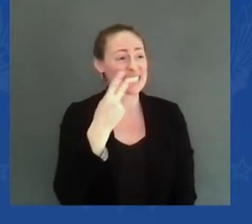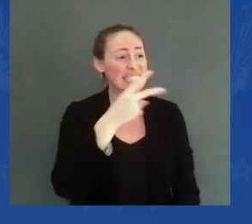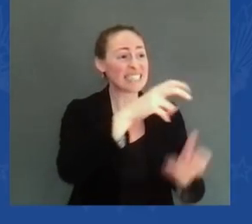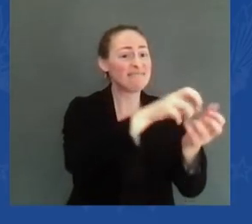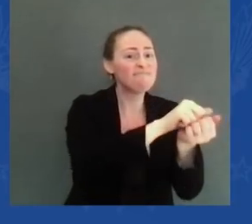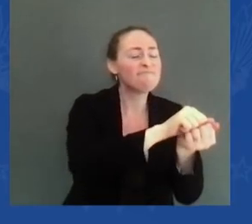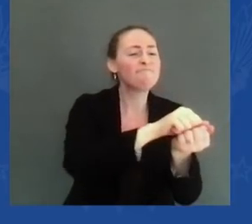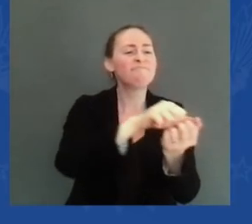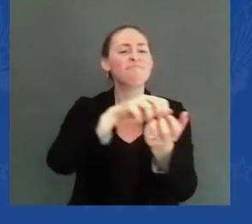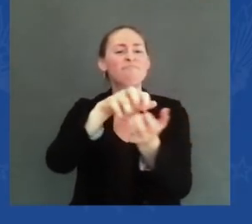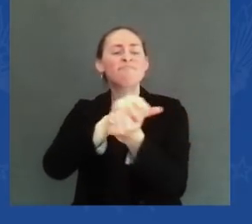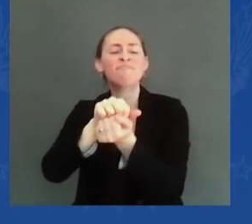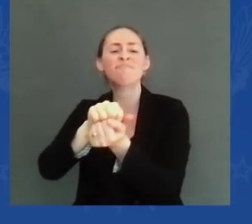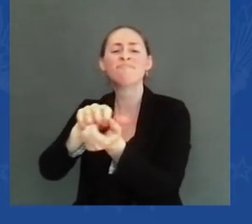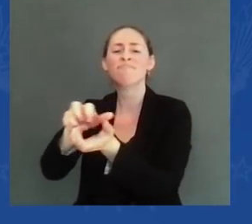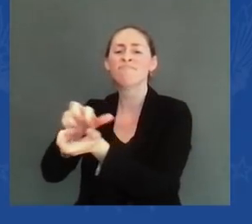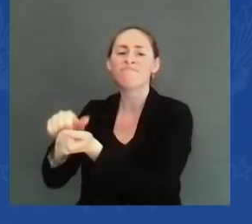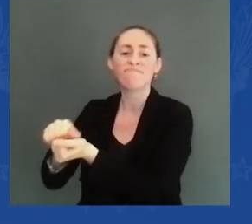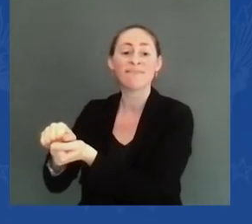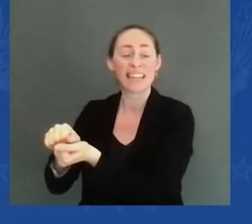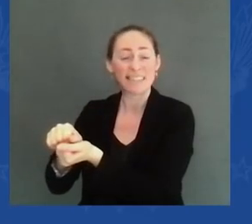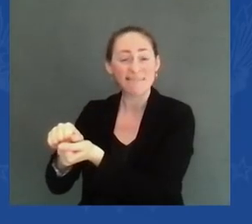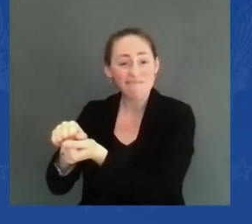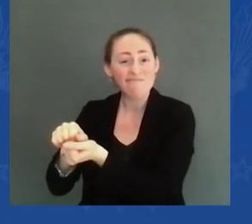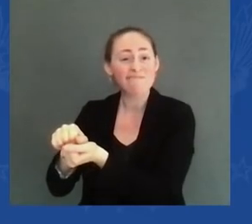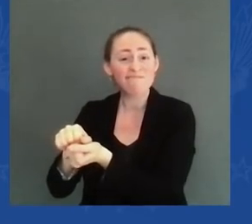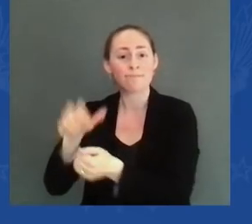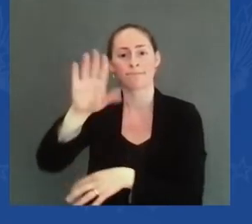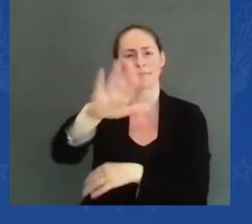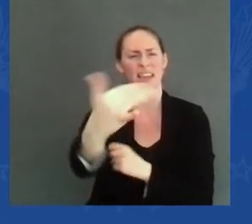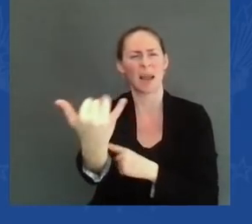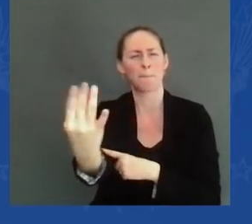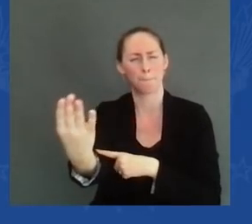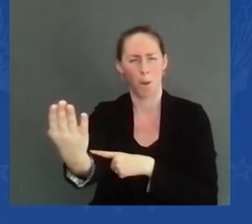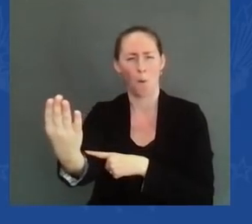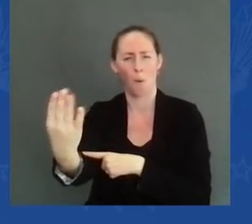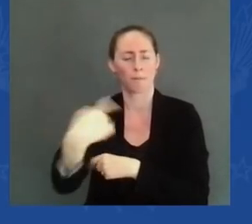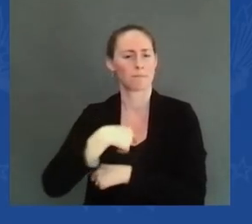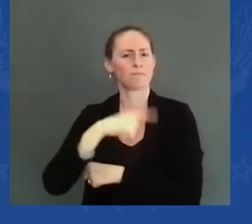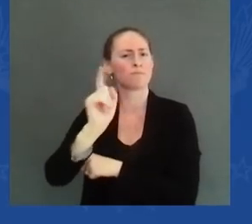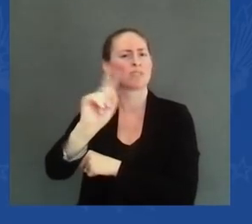in New Jersey, which also got badly, badly hit. Walking these neighborhoods,